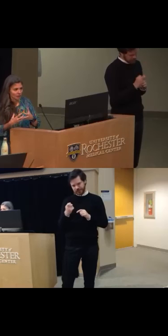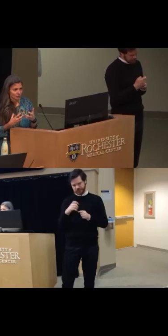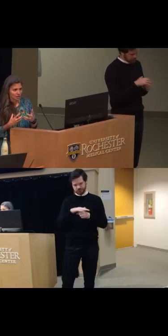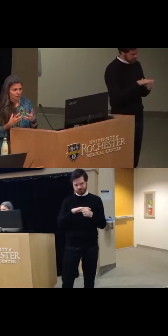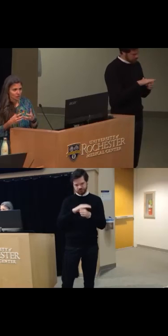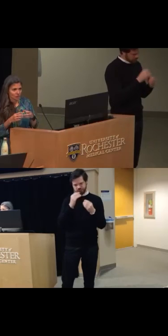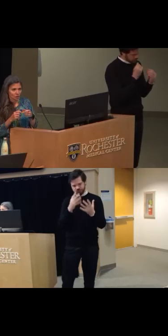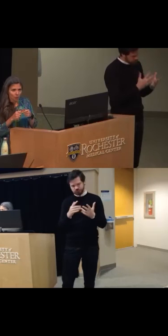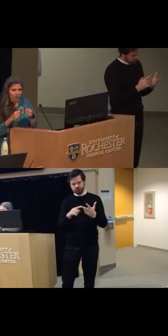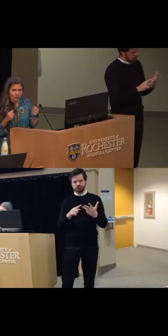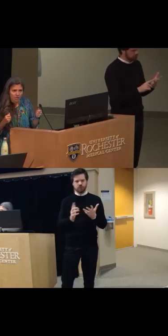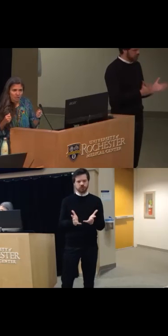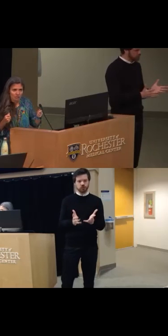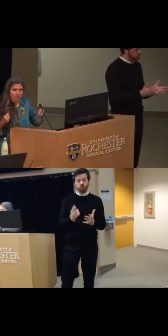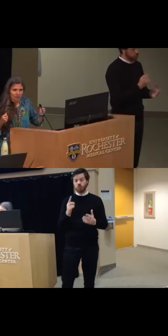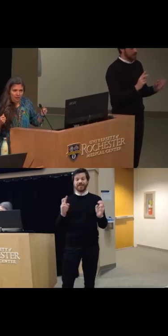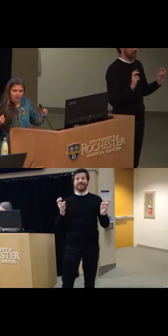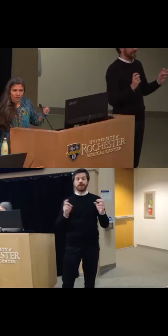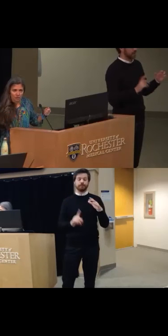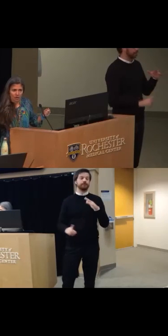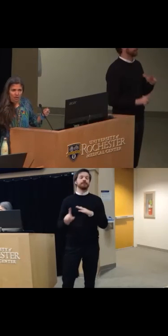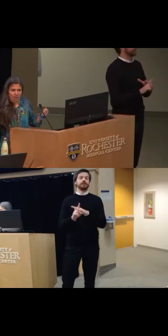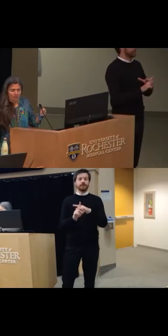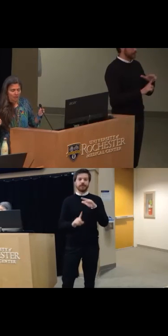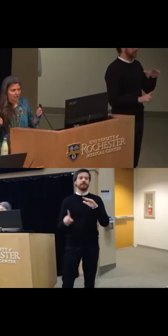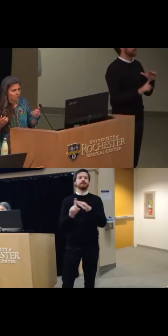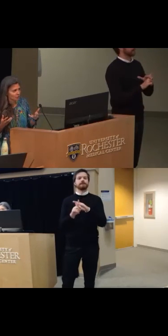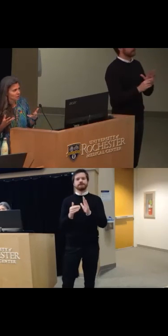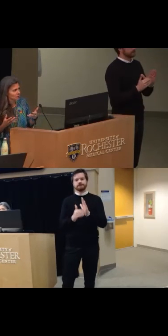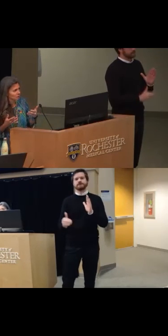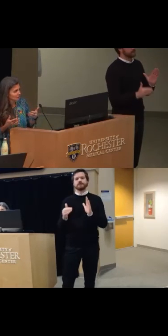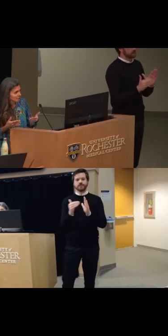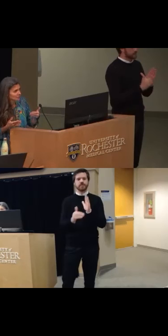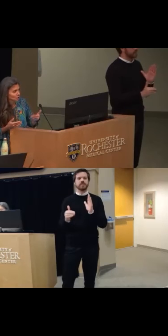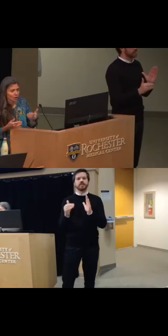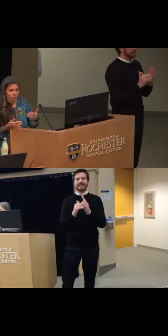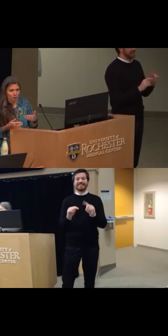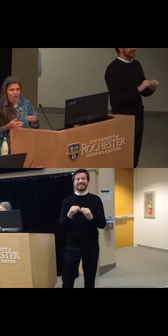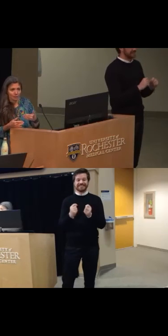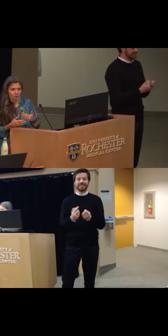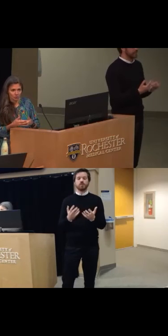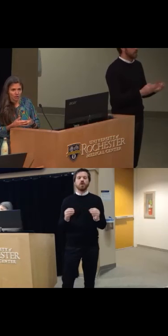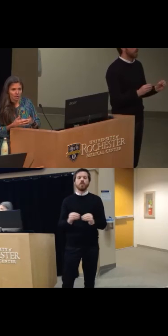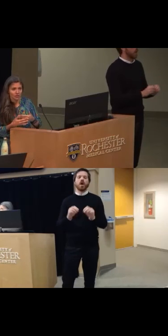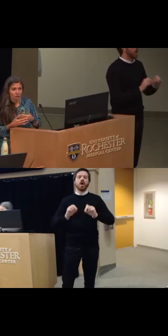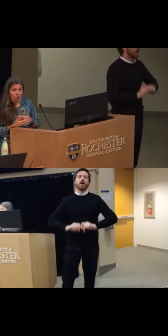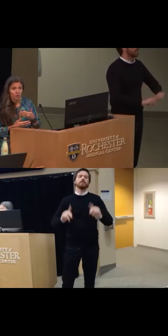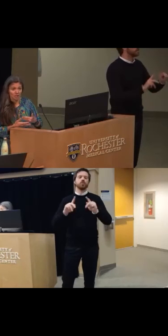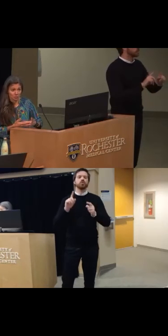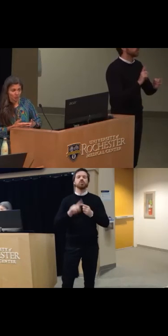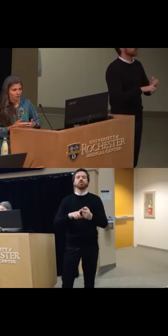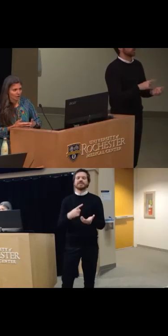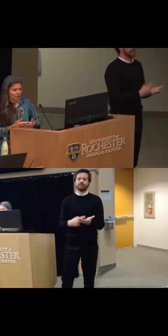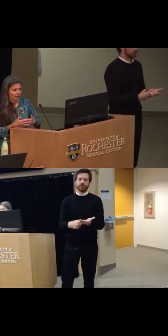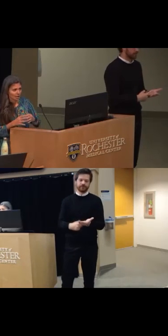conversations the one theme that comes across um is teams want more opportunities to debrief